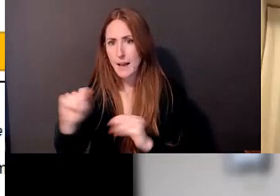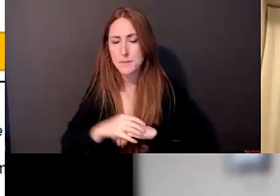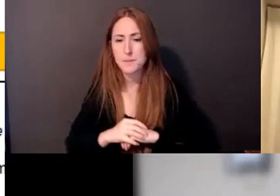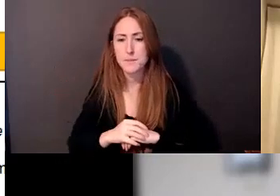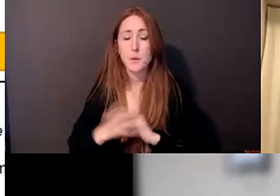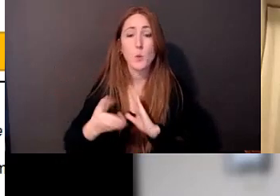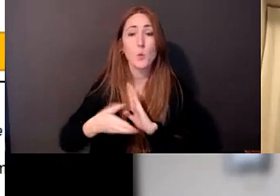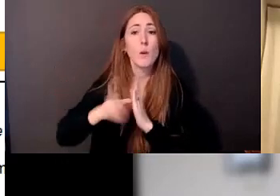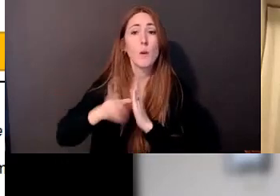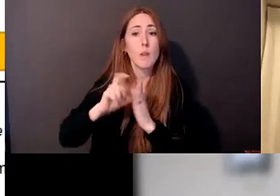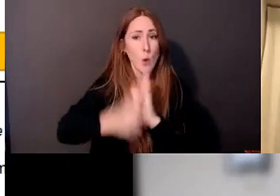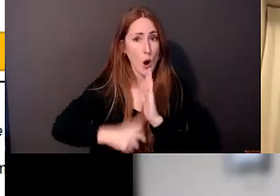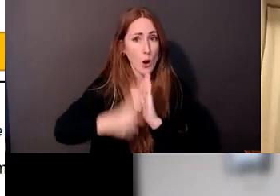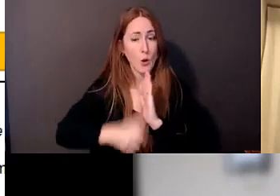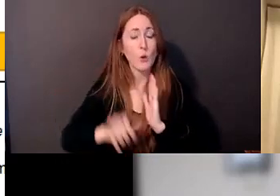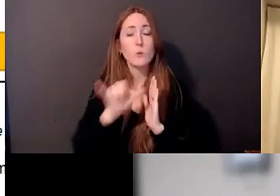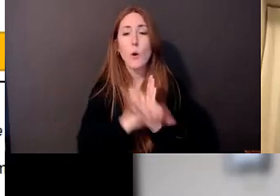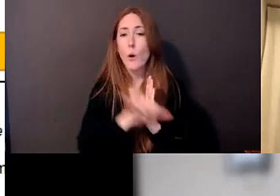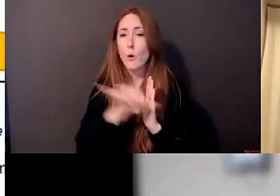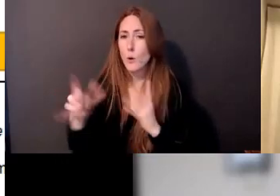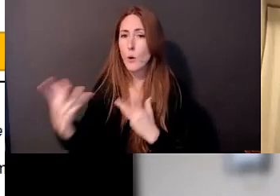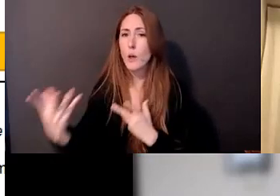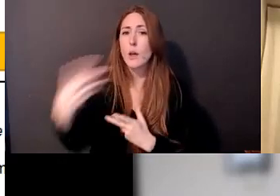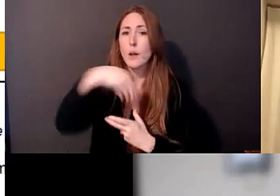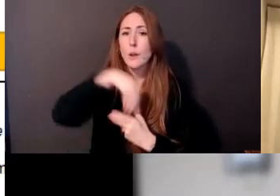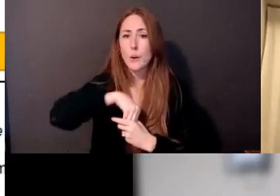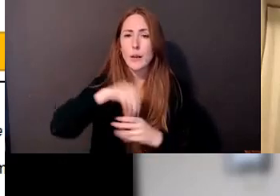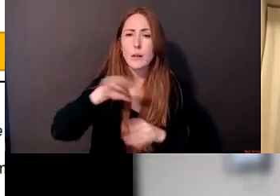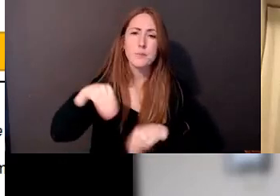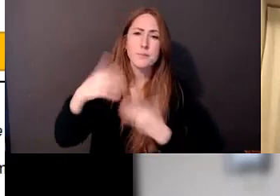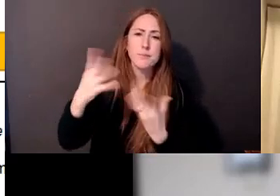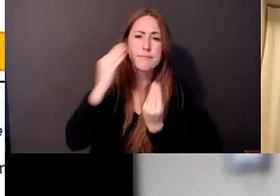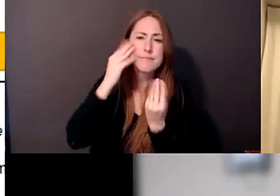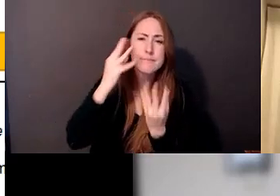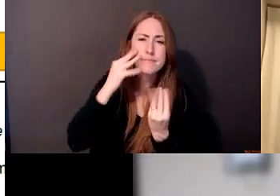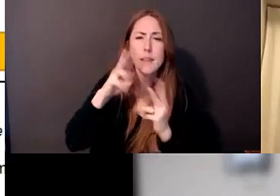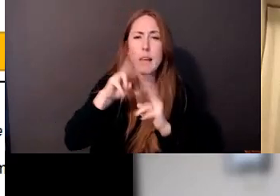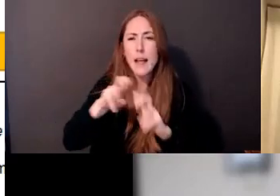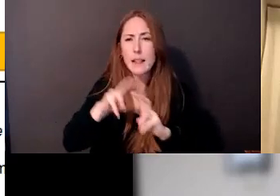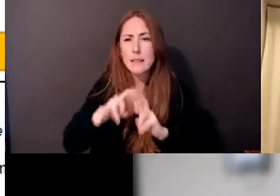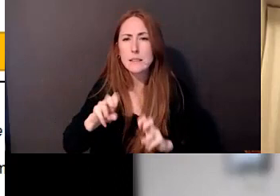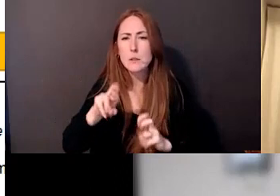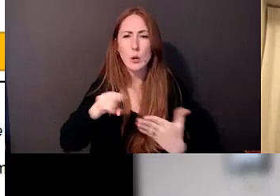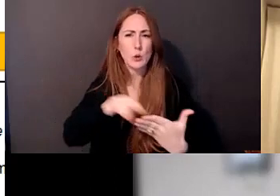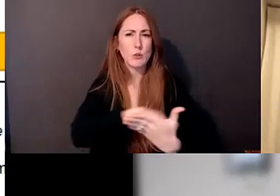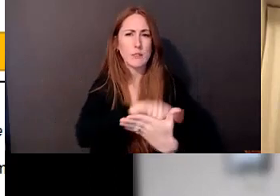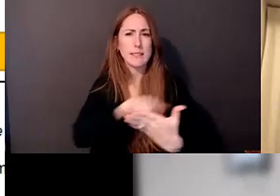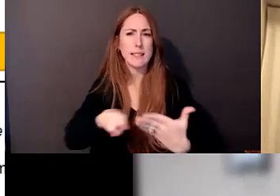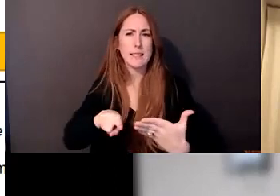that provided insight, analysis, or critique of information formats or data visualizations.